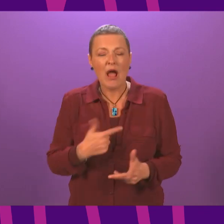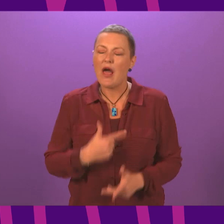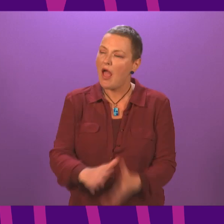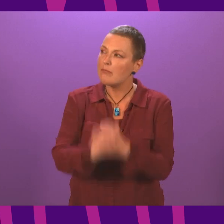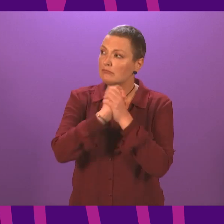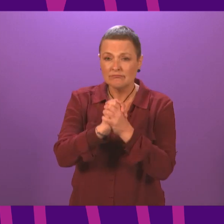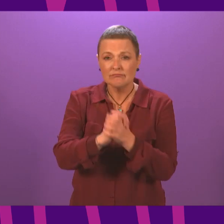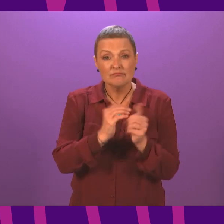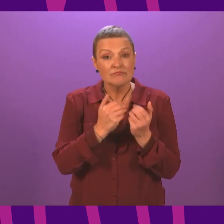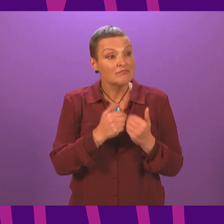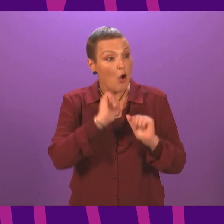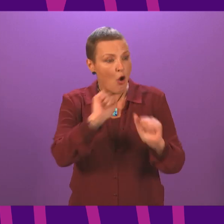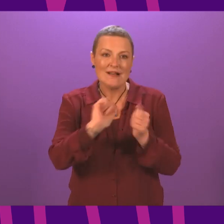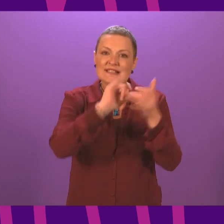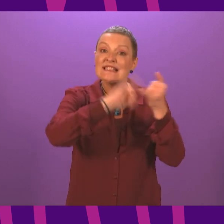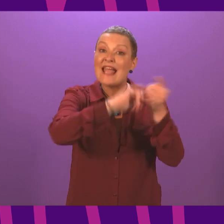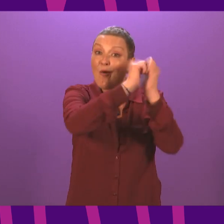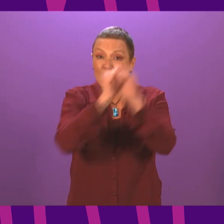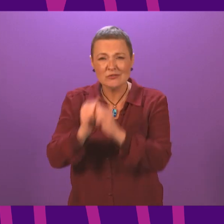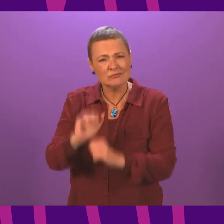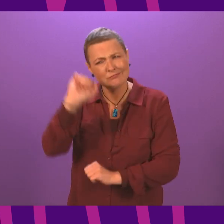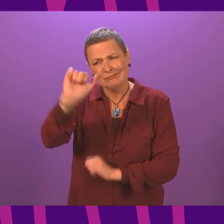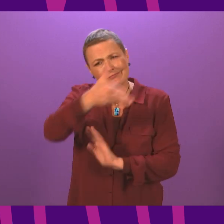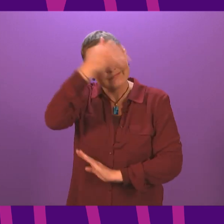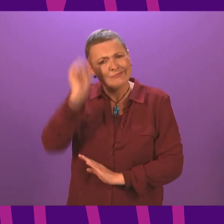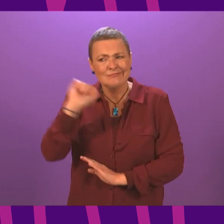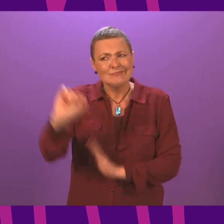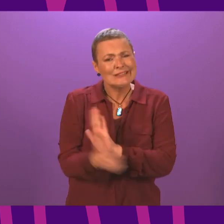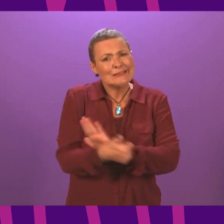stakeholders and to experience panel members for helping us make those values a reality.